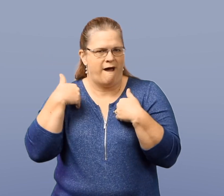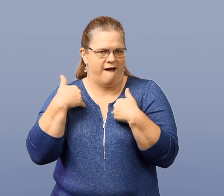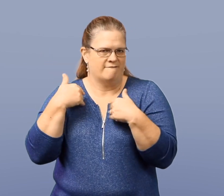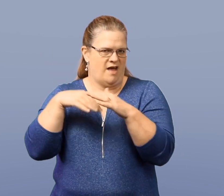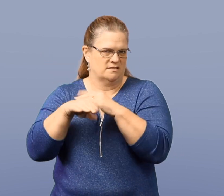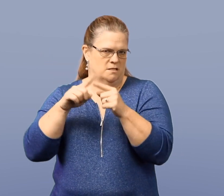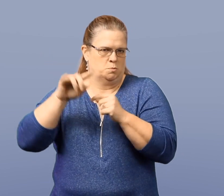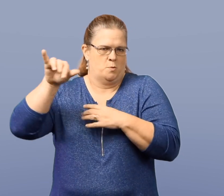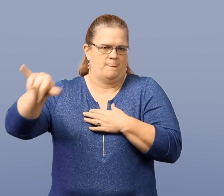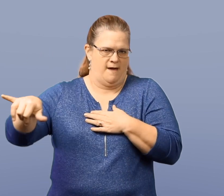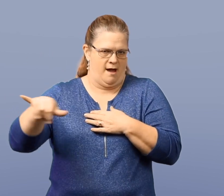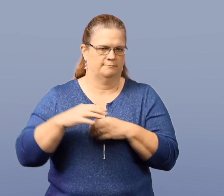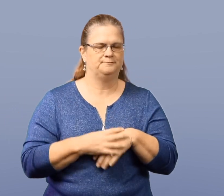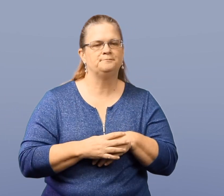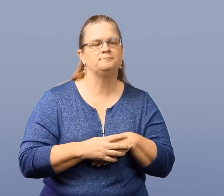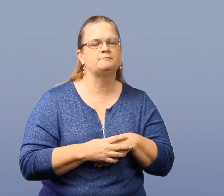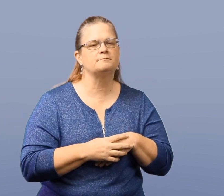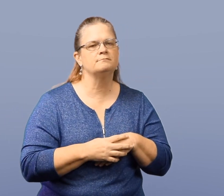so do know that you will have access to those materials.